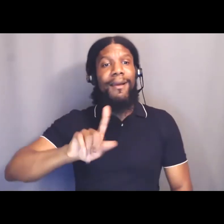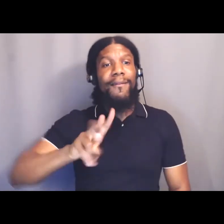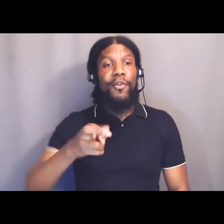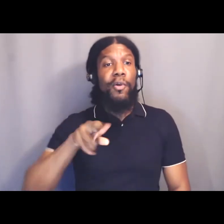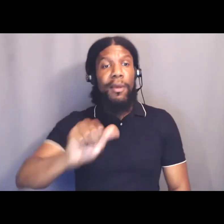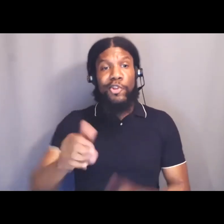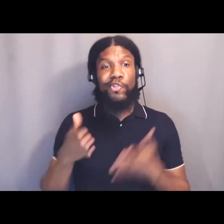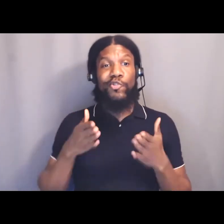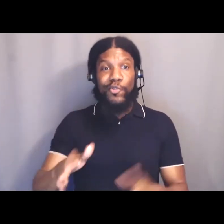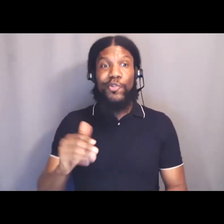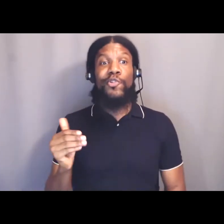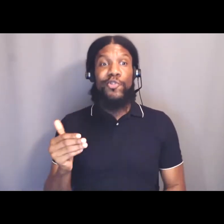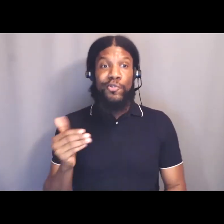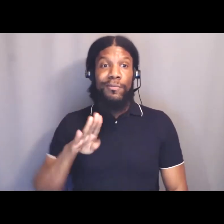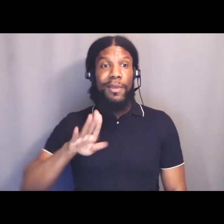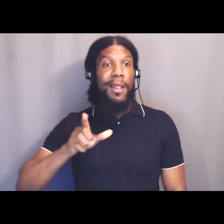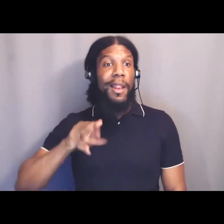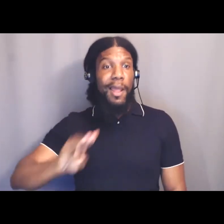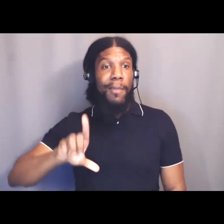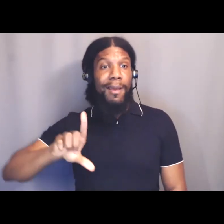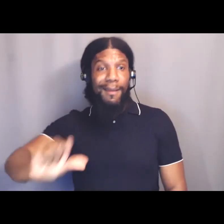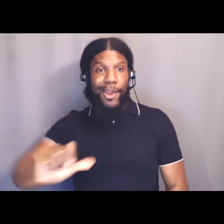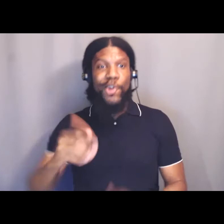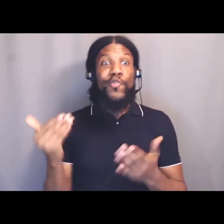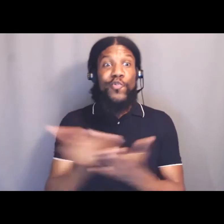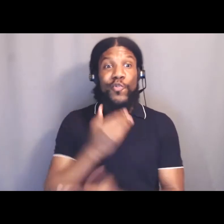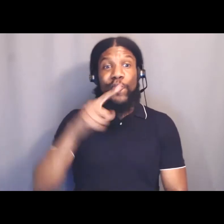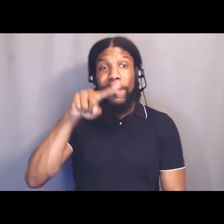New Black City exhibit, which I definitely encourage you all to attend